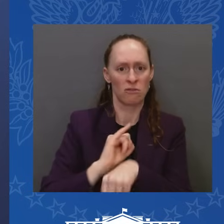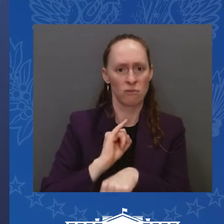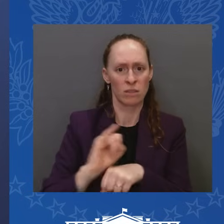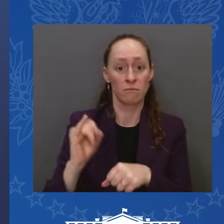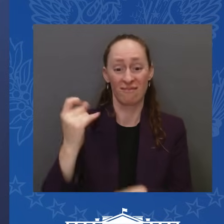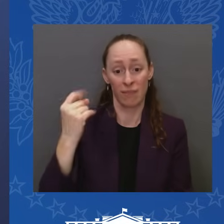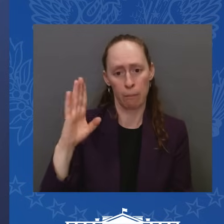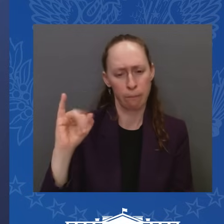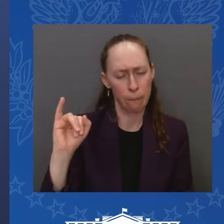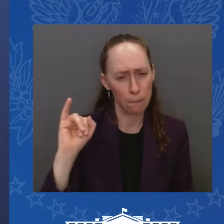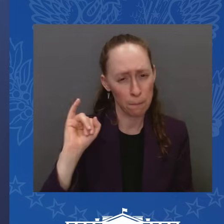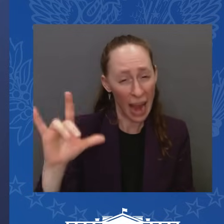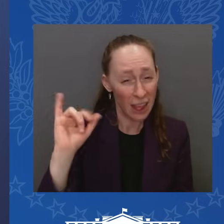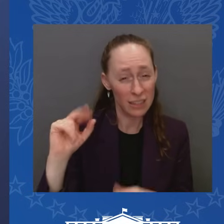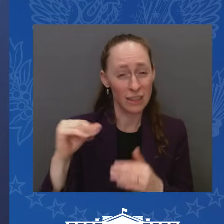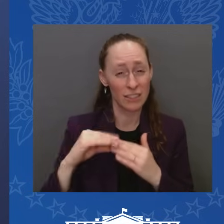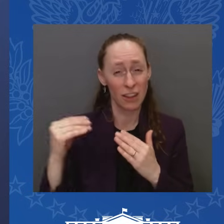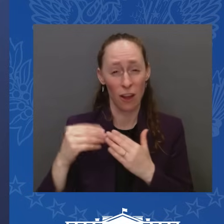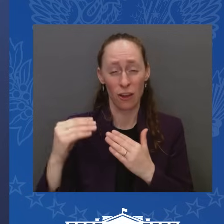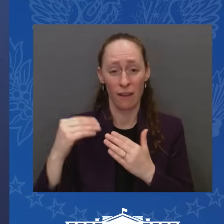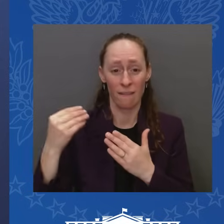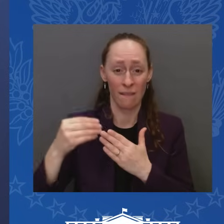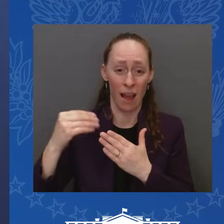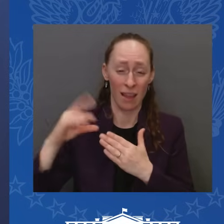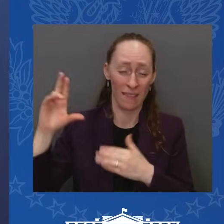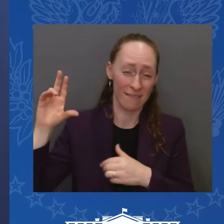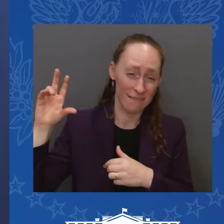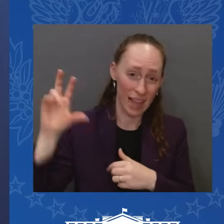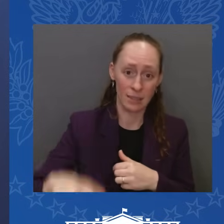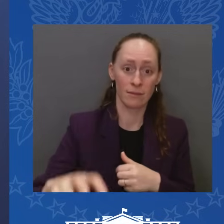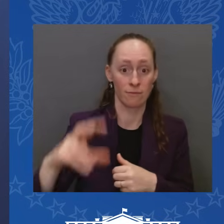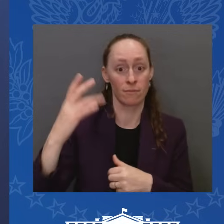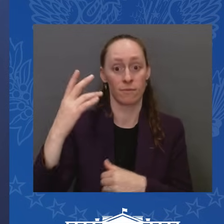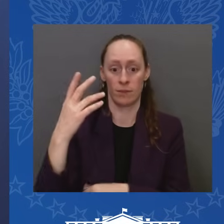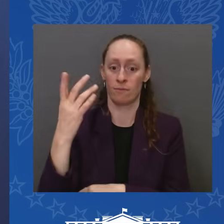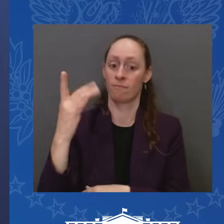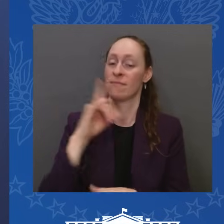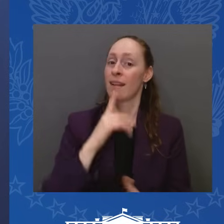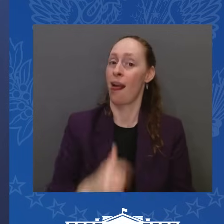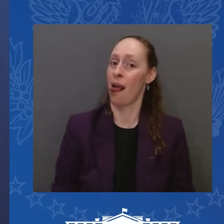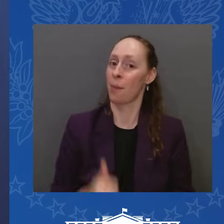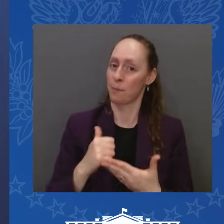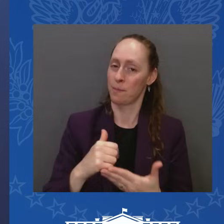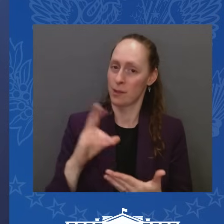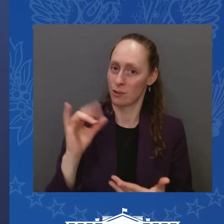This hub will have a particular focus on training people from communities historically left behind --